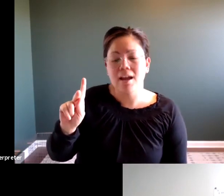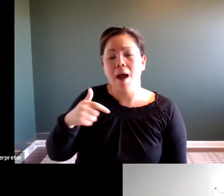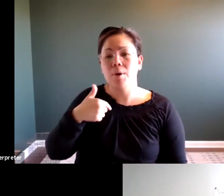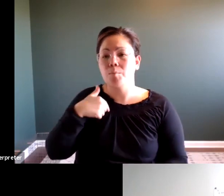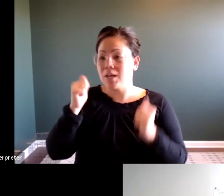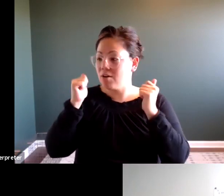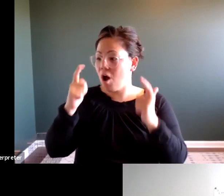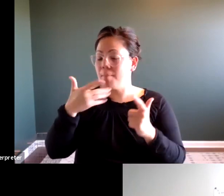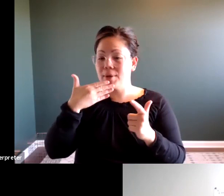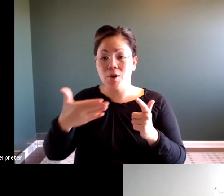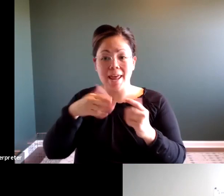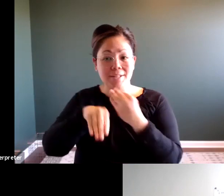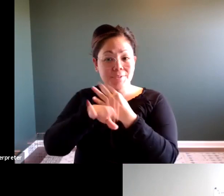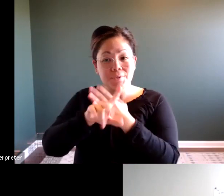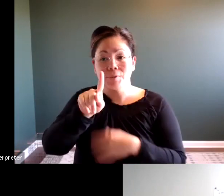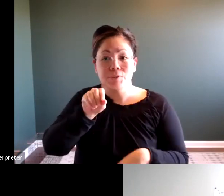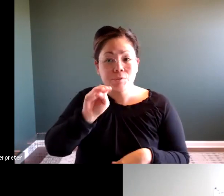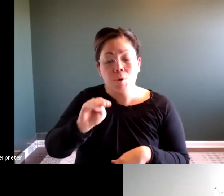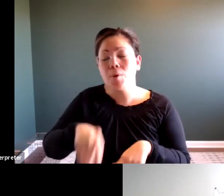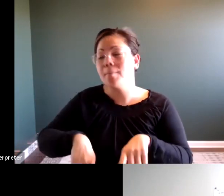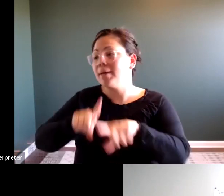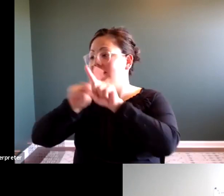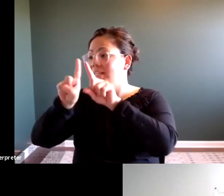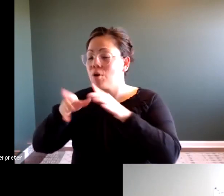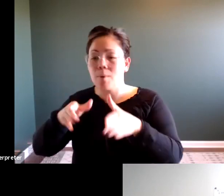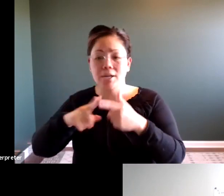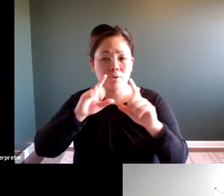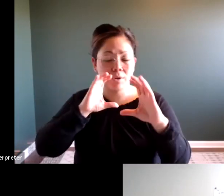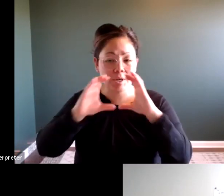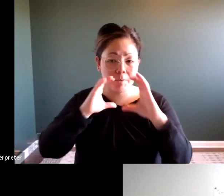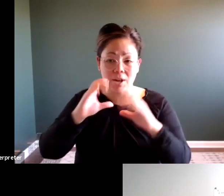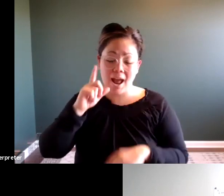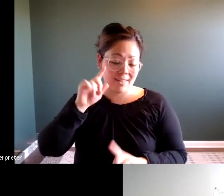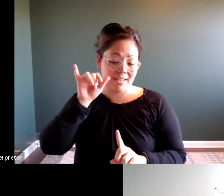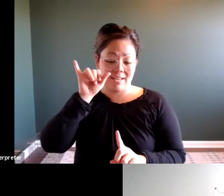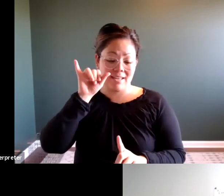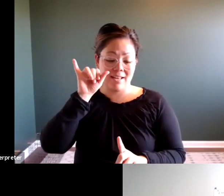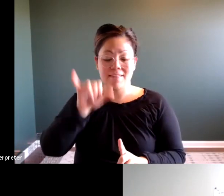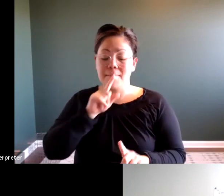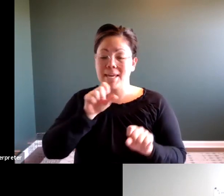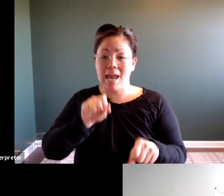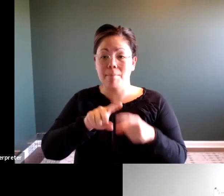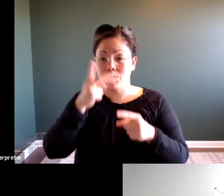and Teams and all these different avenues of communicating. I do think that you know, being able to see people's expressions